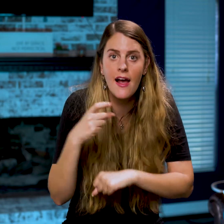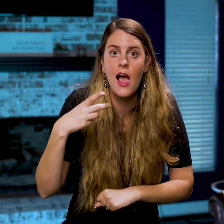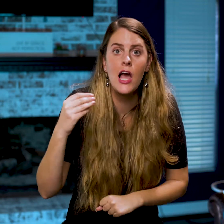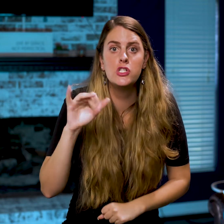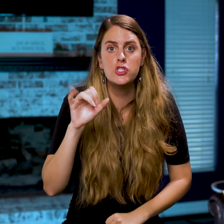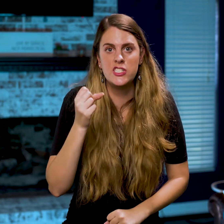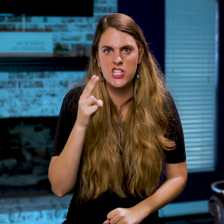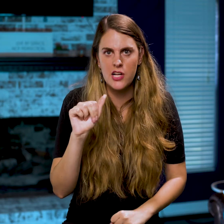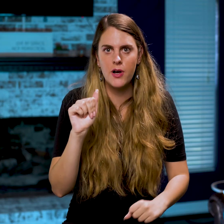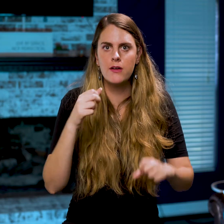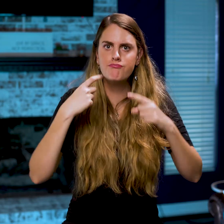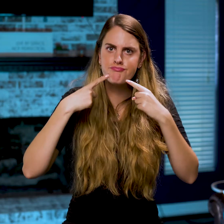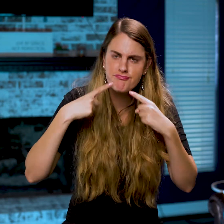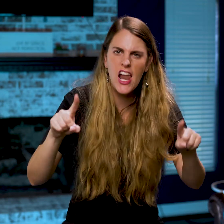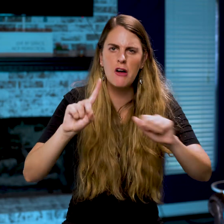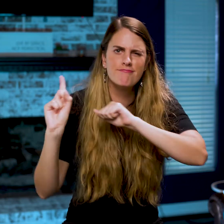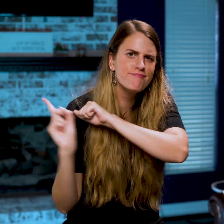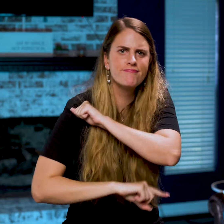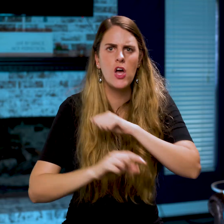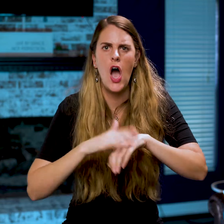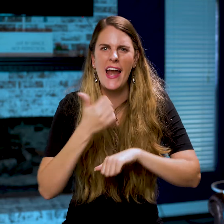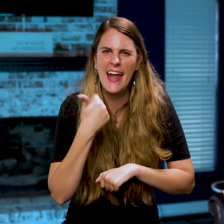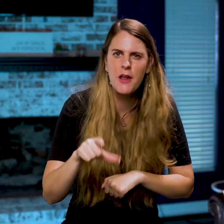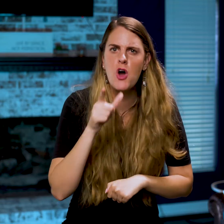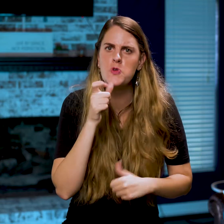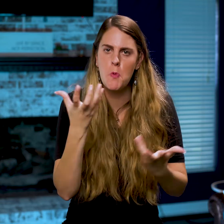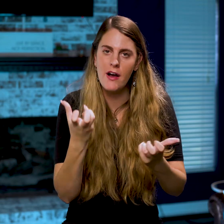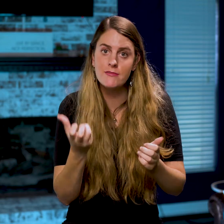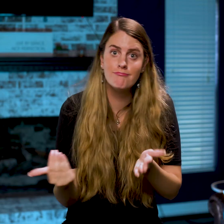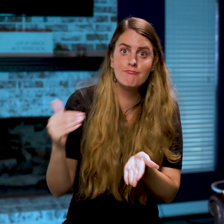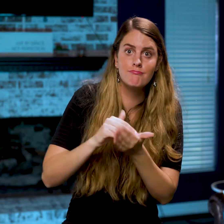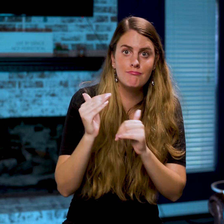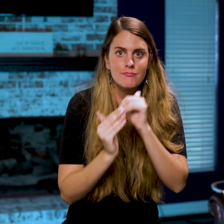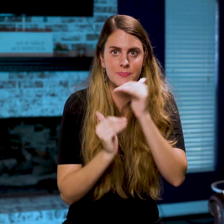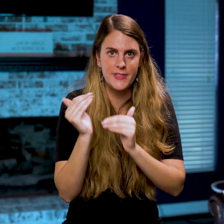and Joshua pronounces a curse on anyone who rebuilds it.